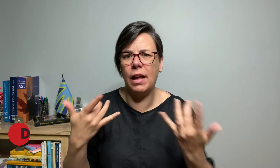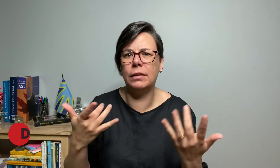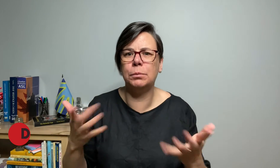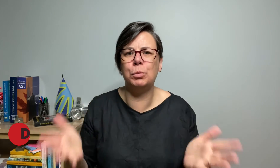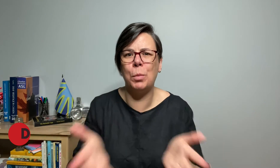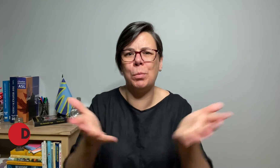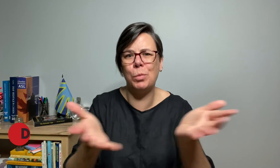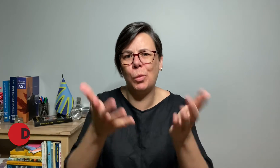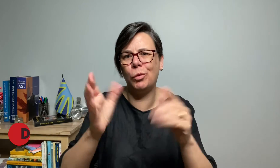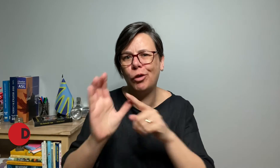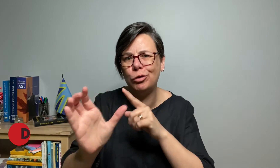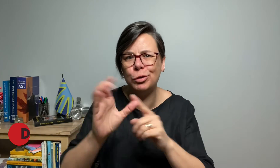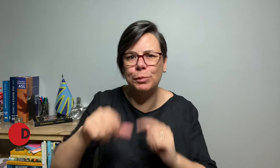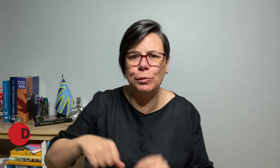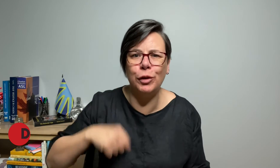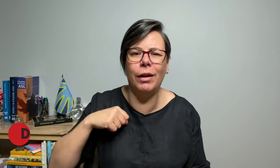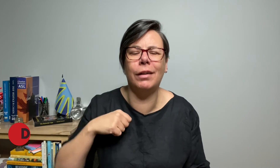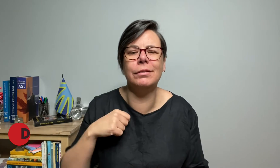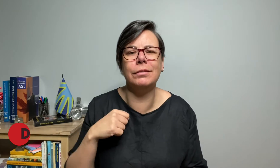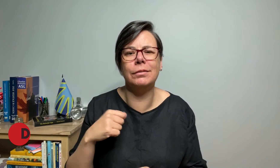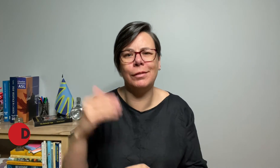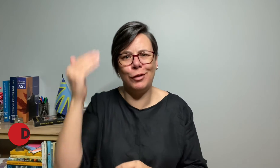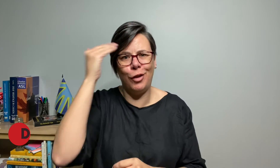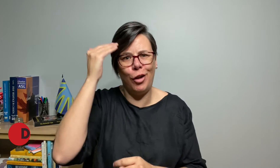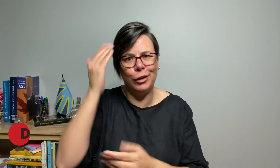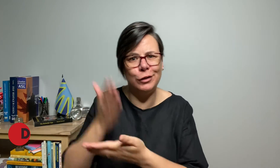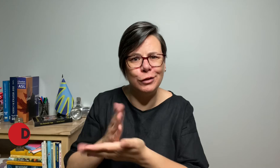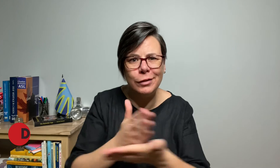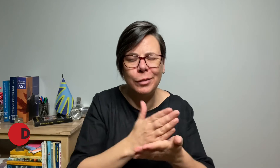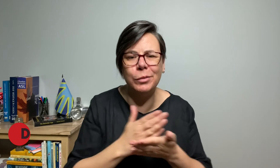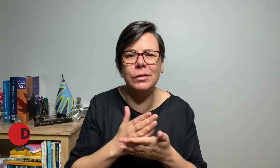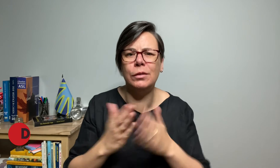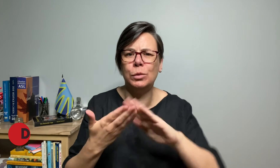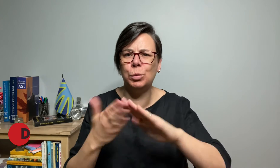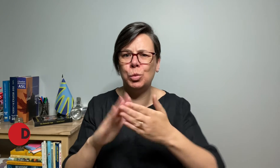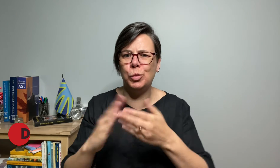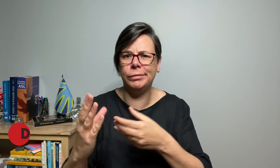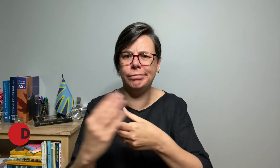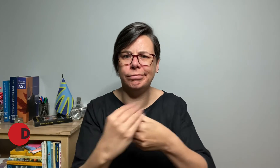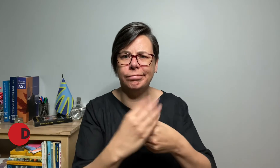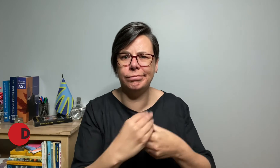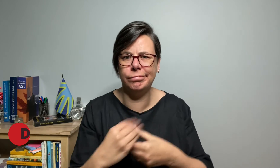These events promote cultural pride, knowledge sharing, and community engagement.